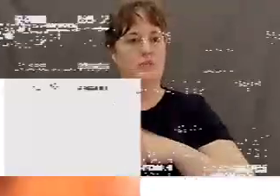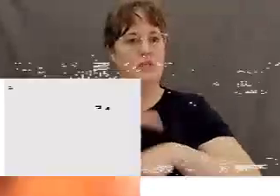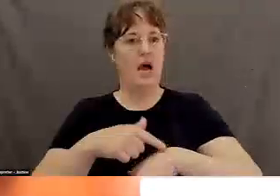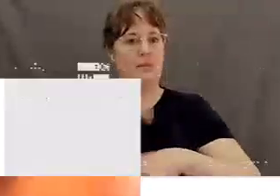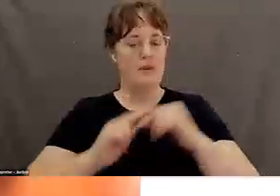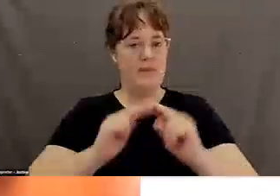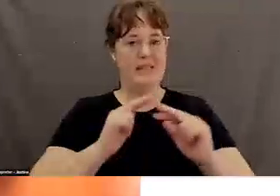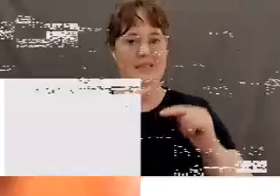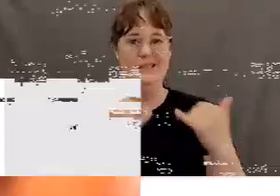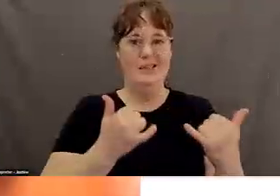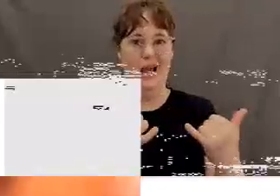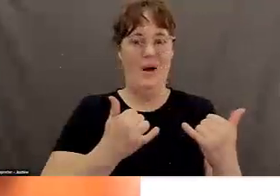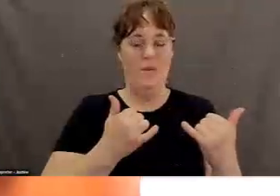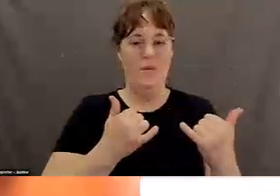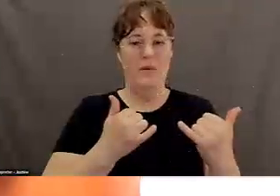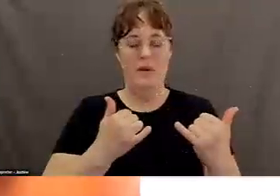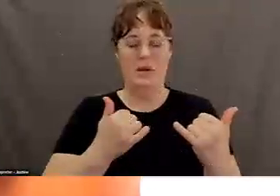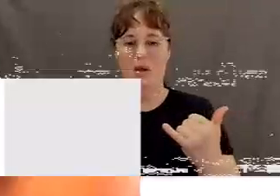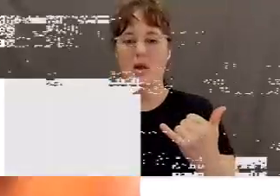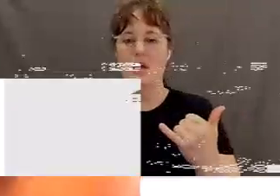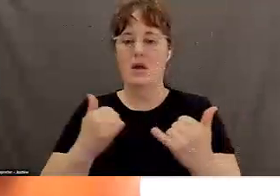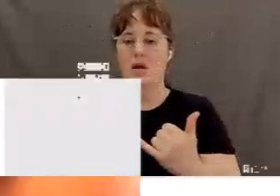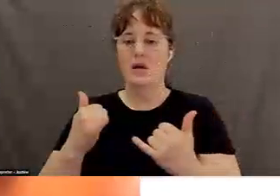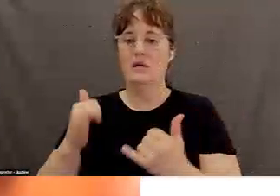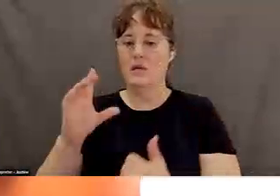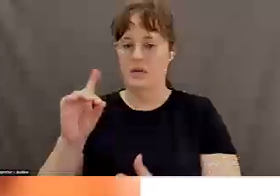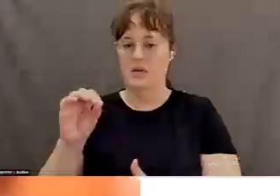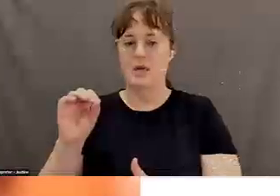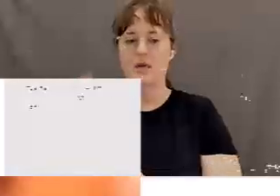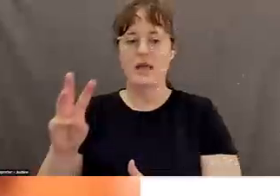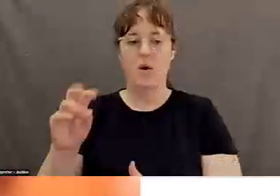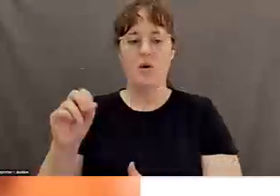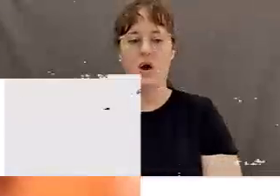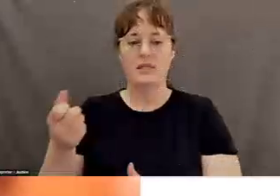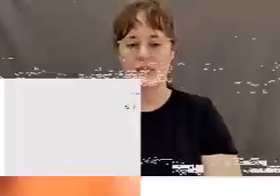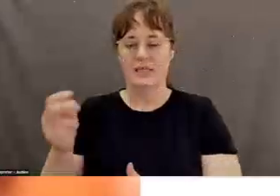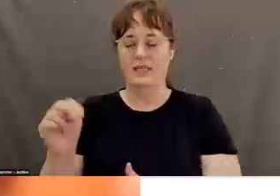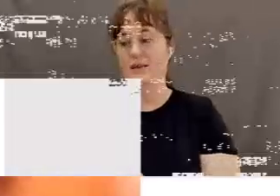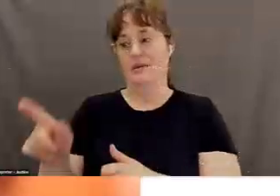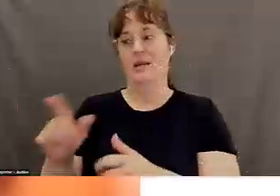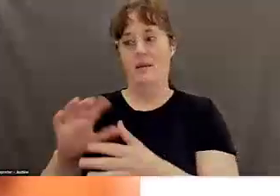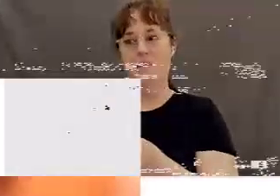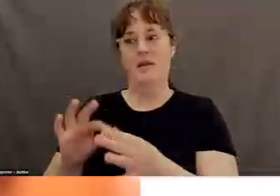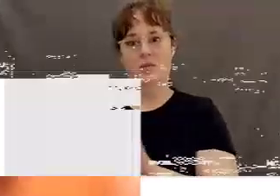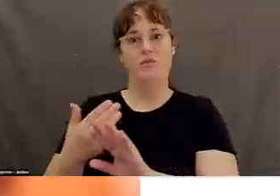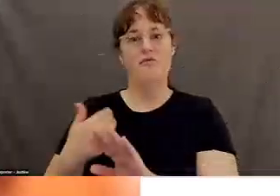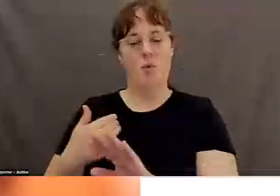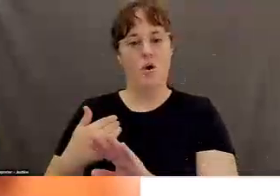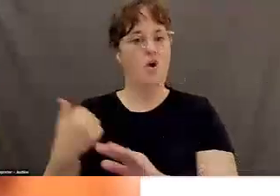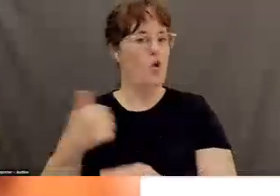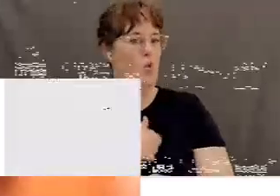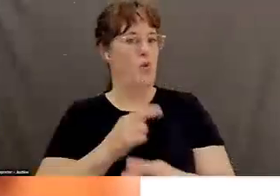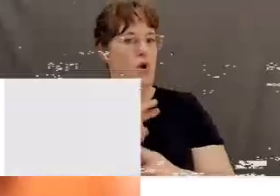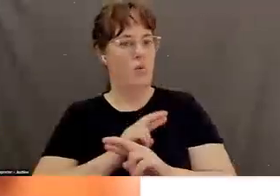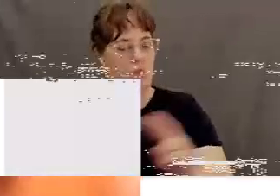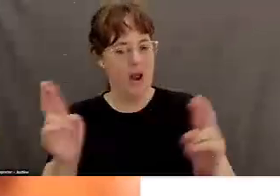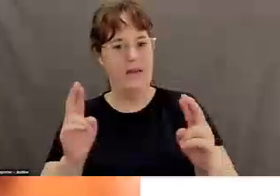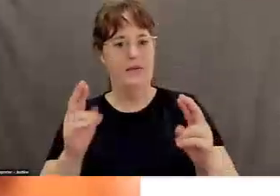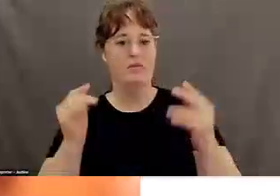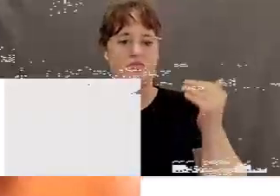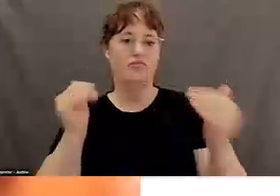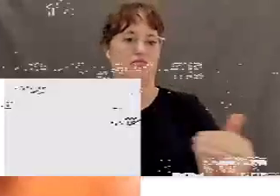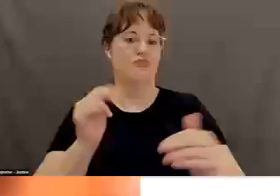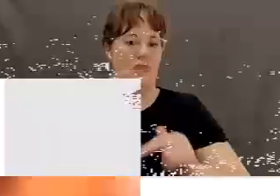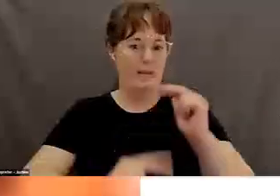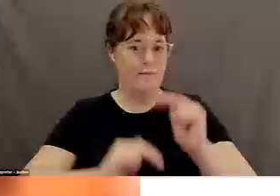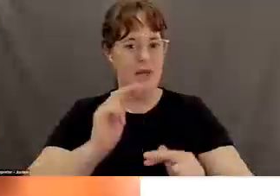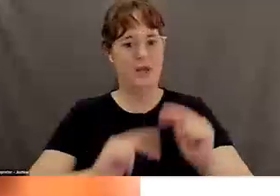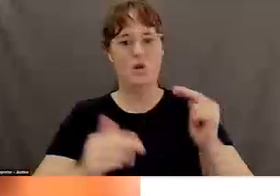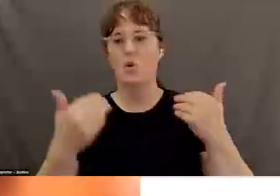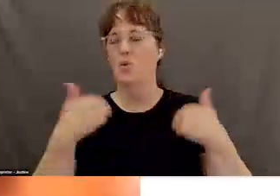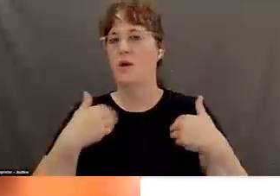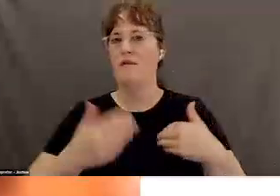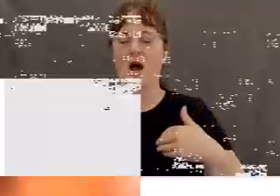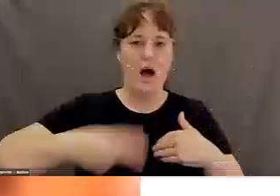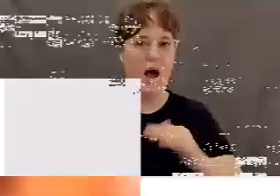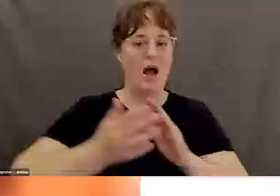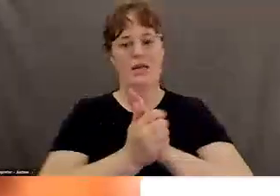Boardroom: Dow mentioned earlier. The good news is that we are ready to build. We have an abundance of highly skilled, trained members of the building trades ready to go on projects like these.